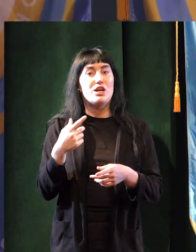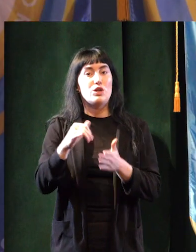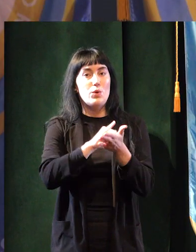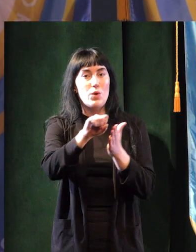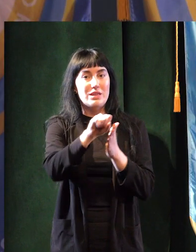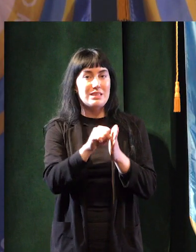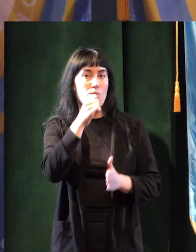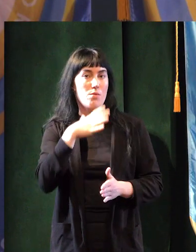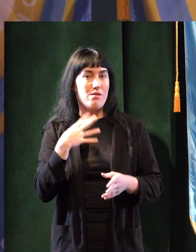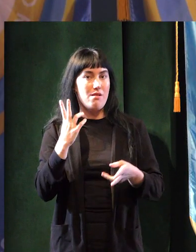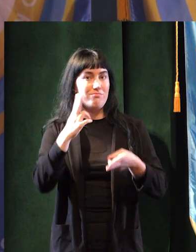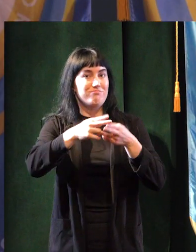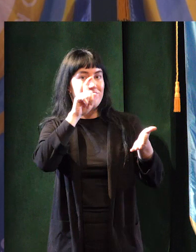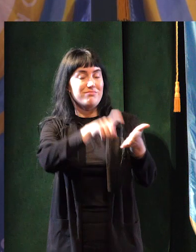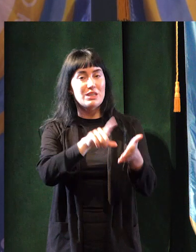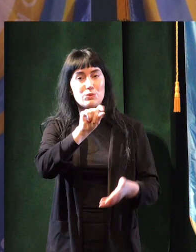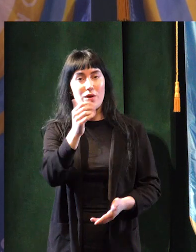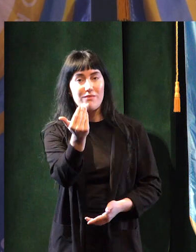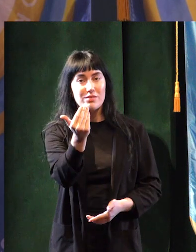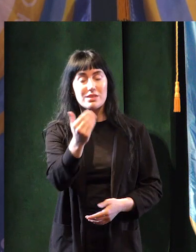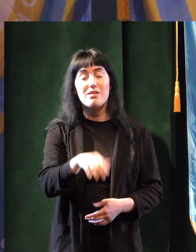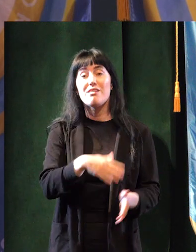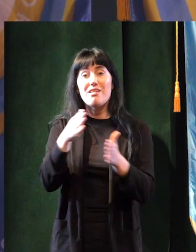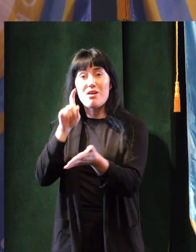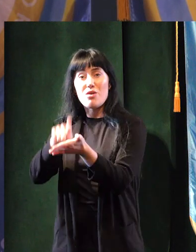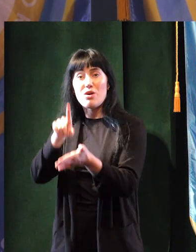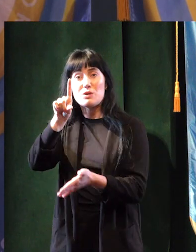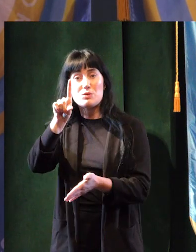named a New York State Woman of Distinction in 2015 and was recognized